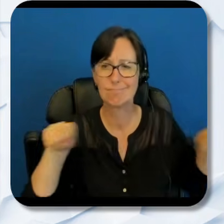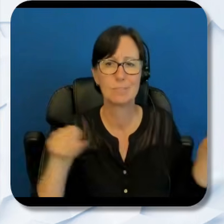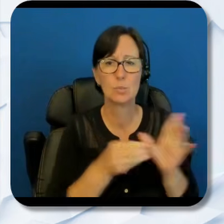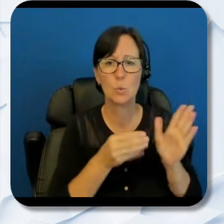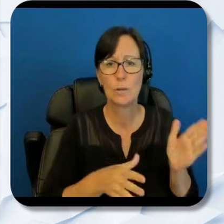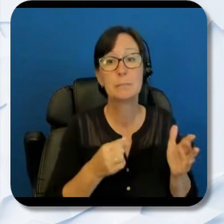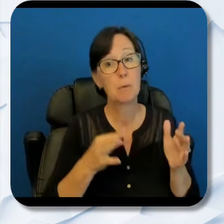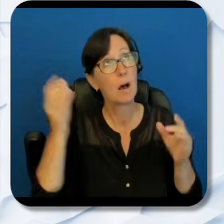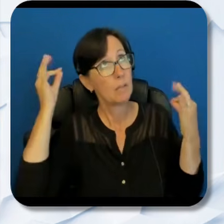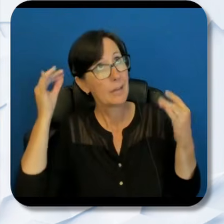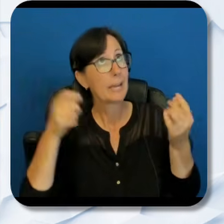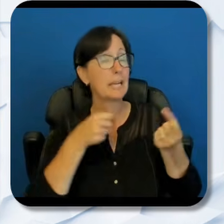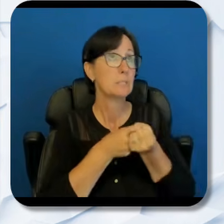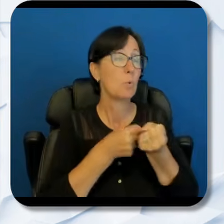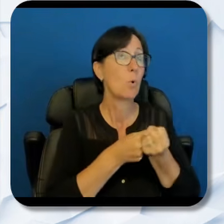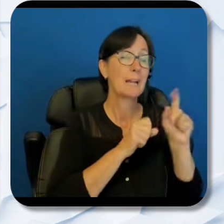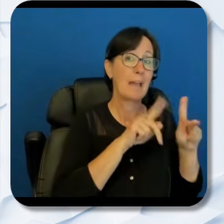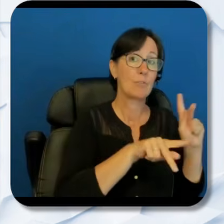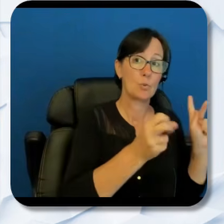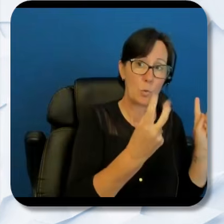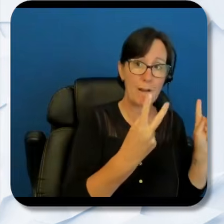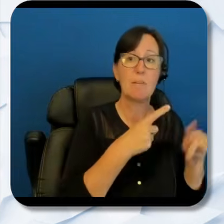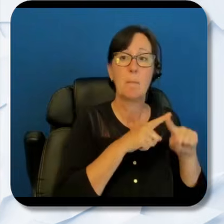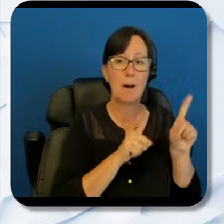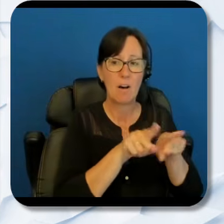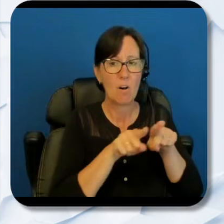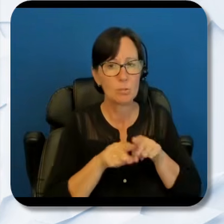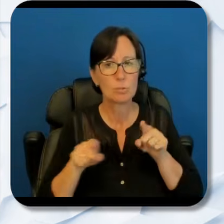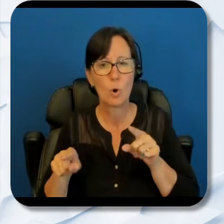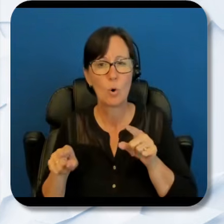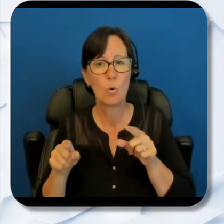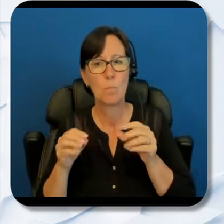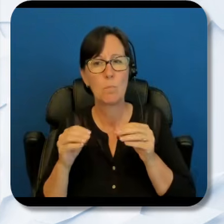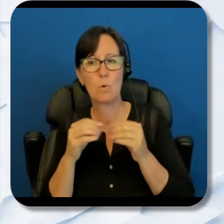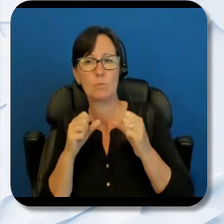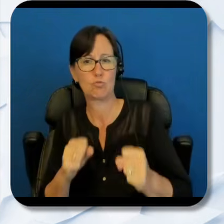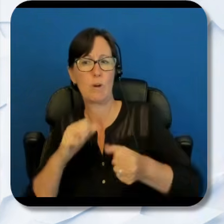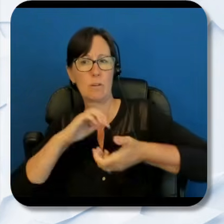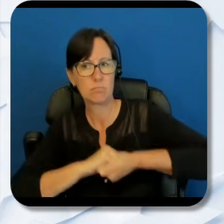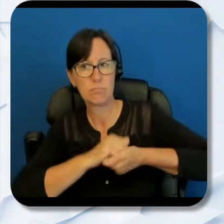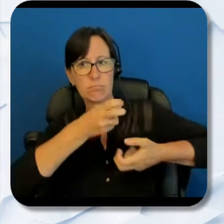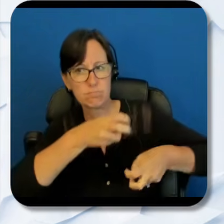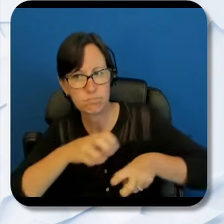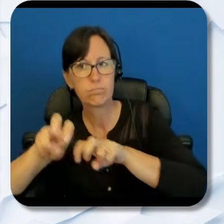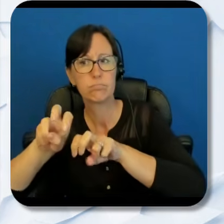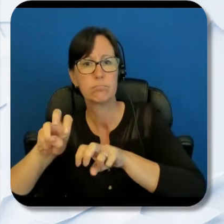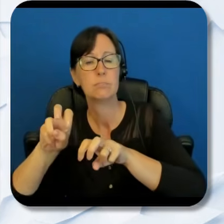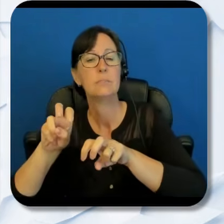can receive while in K-12, but also how we can strengthen that pipeline and that transition point for youth from K-12 into higher ed.